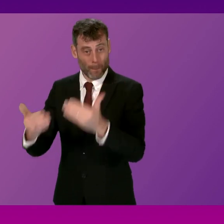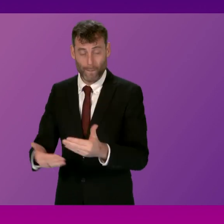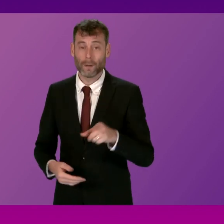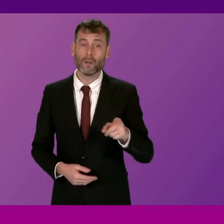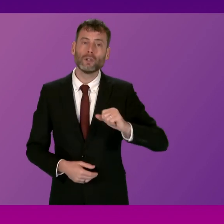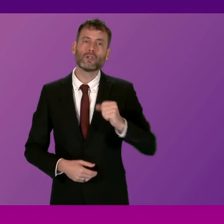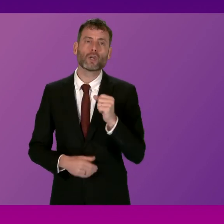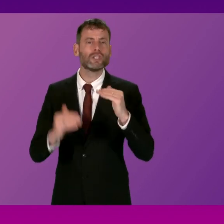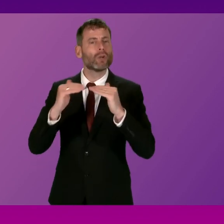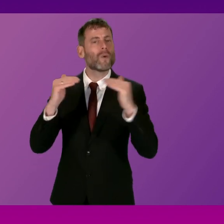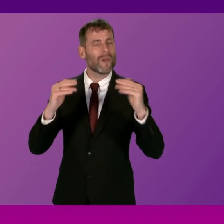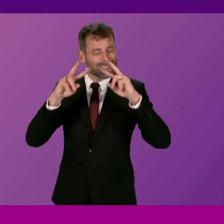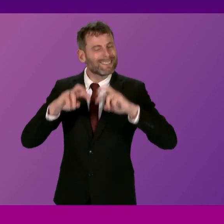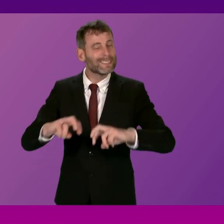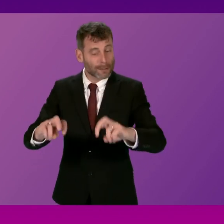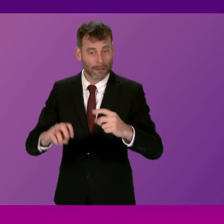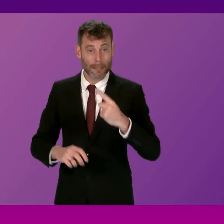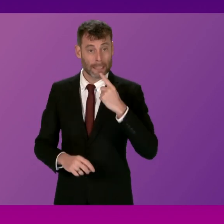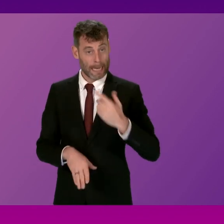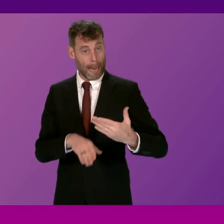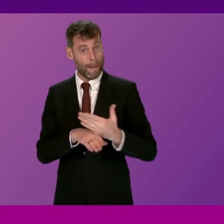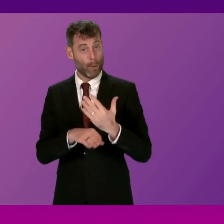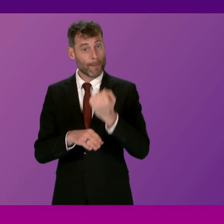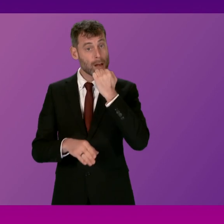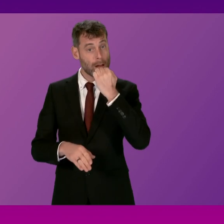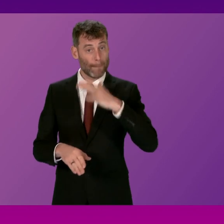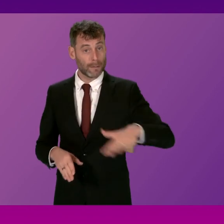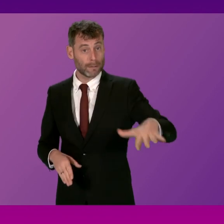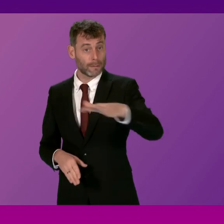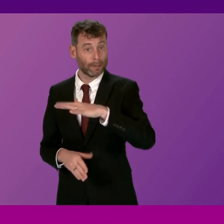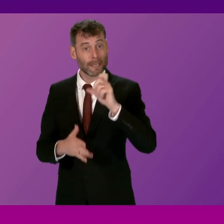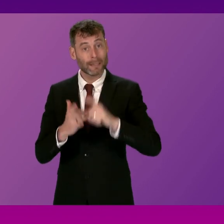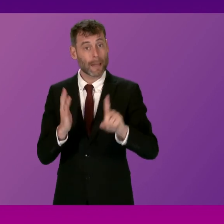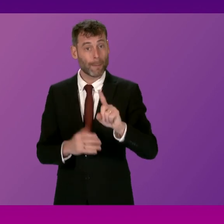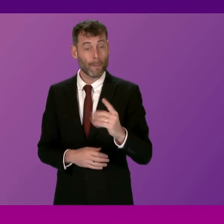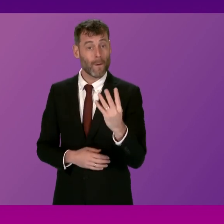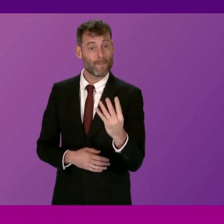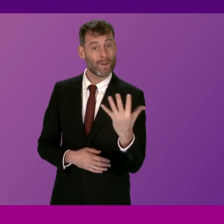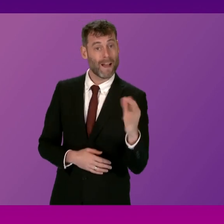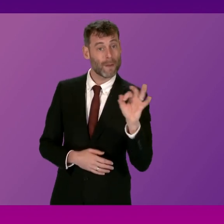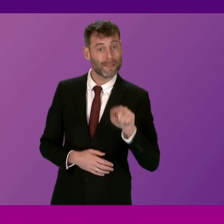rate for disabled people was 45 per cent, compared with 81 per cent for those without